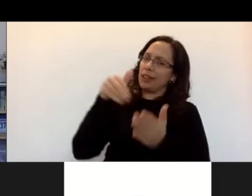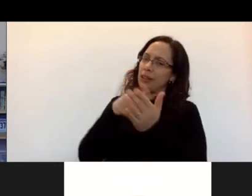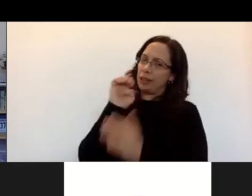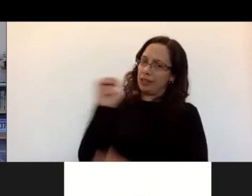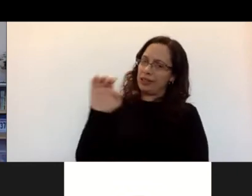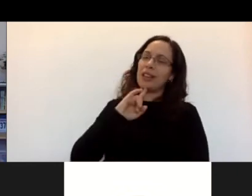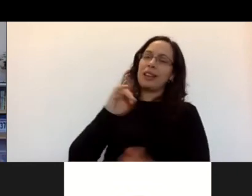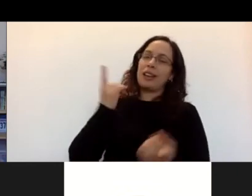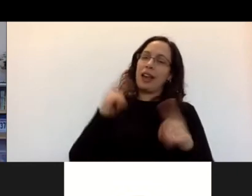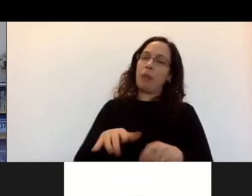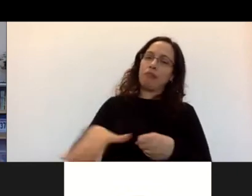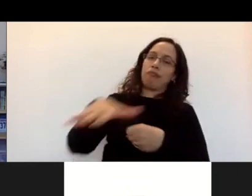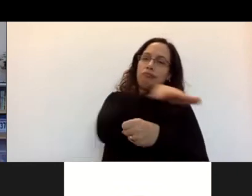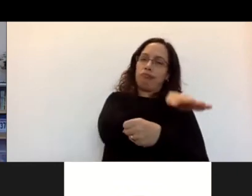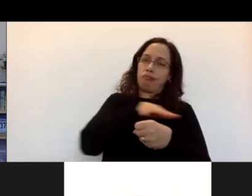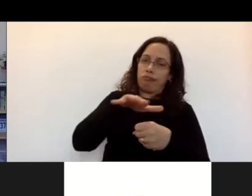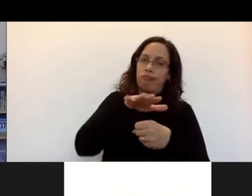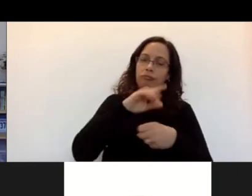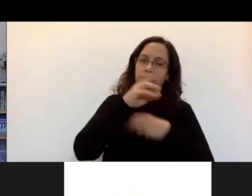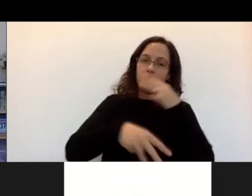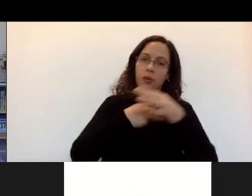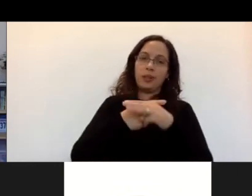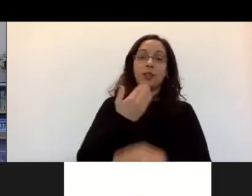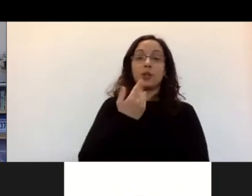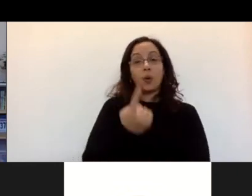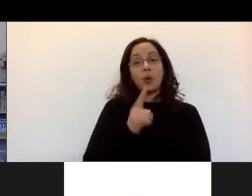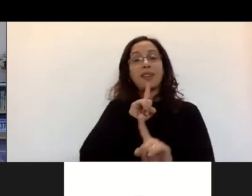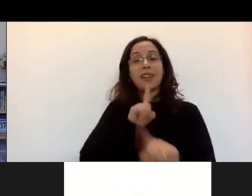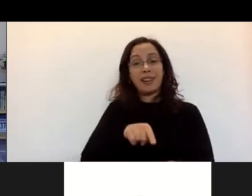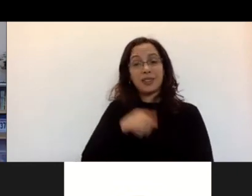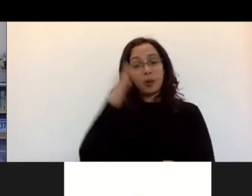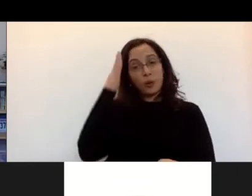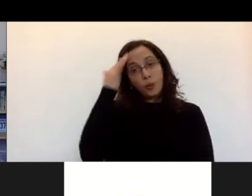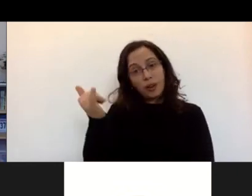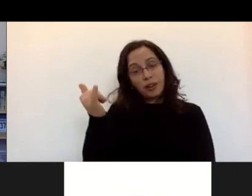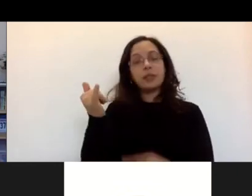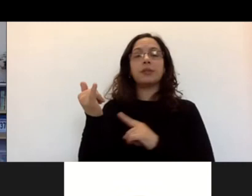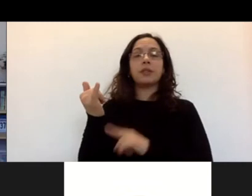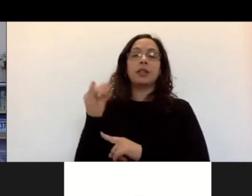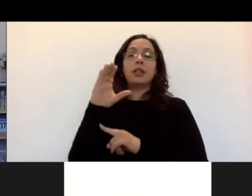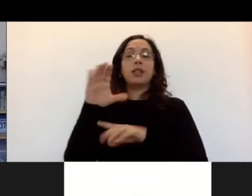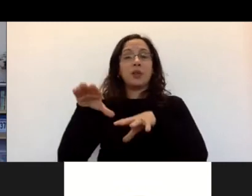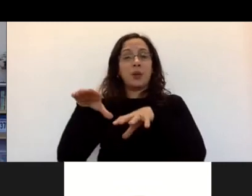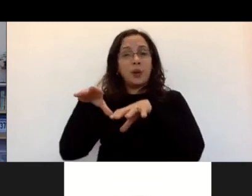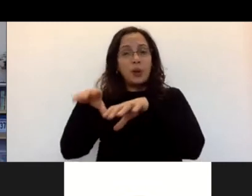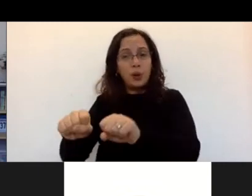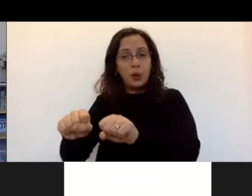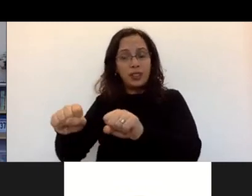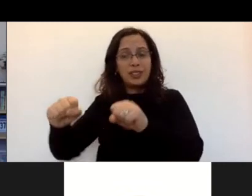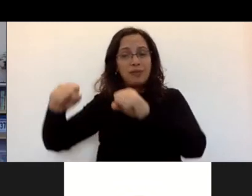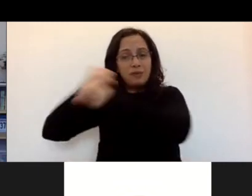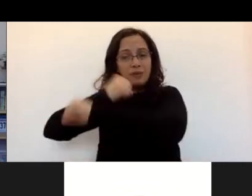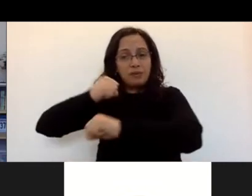one of the answers to that question is because the violence of colonialism established the